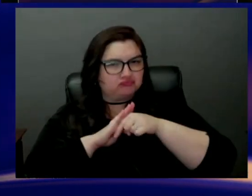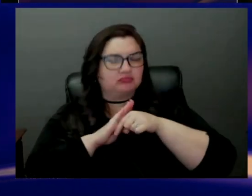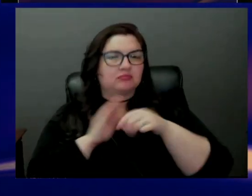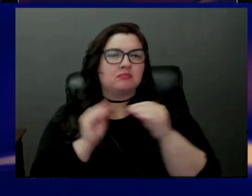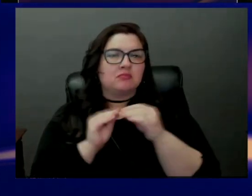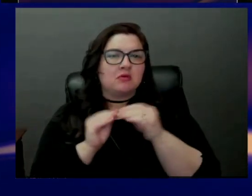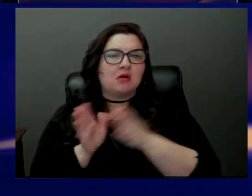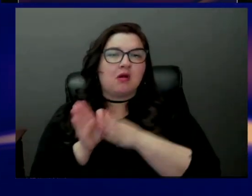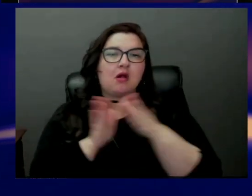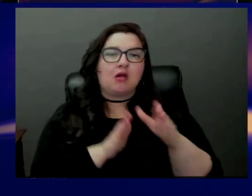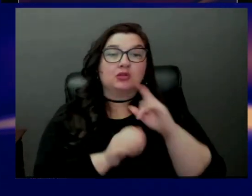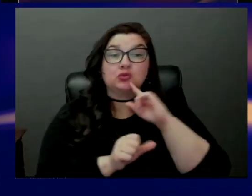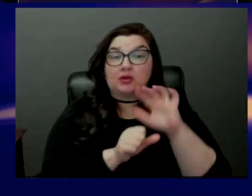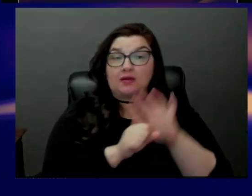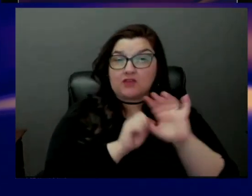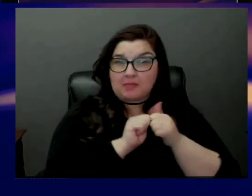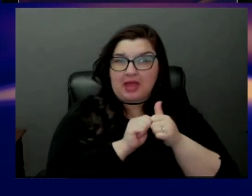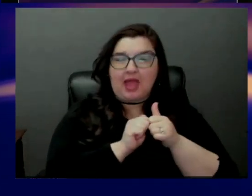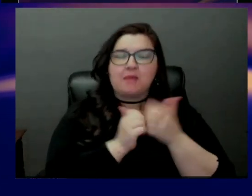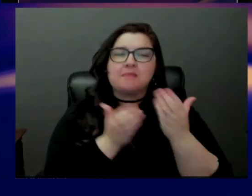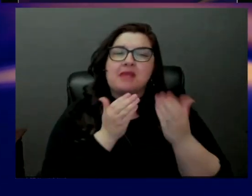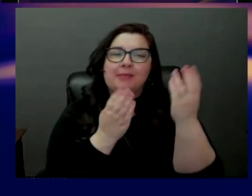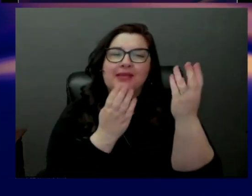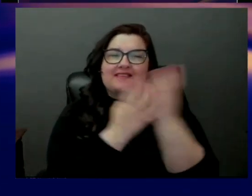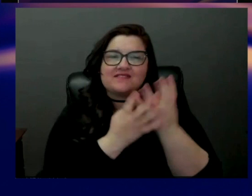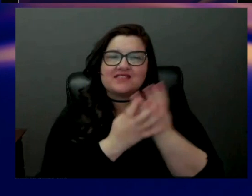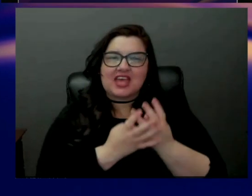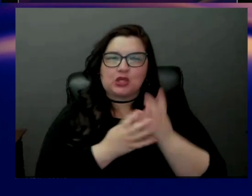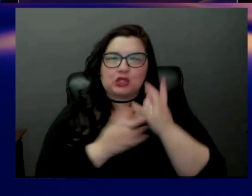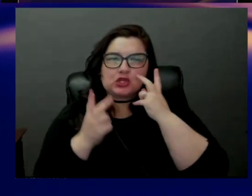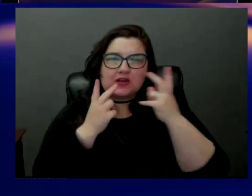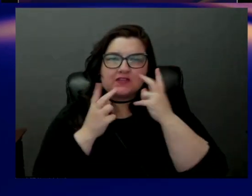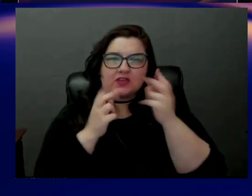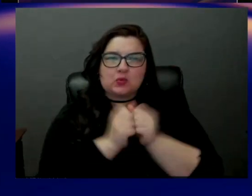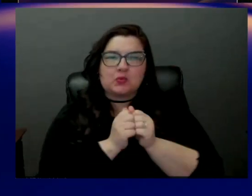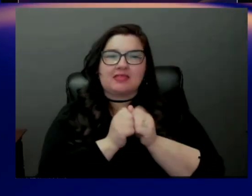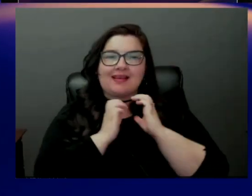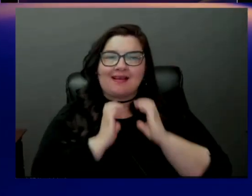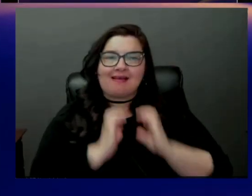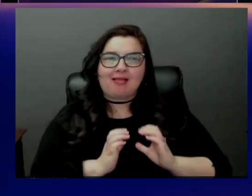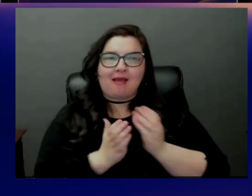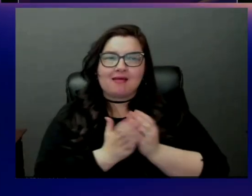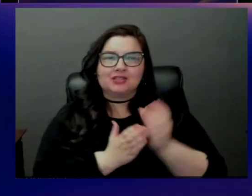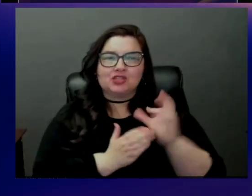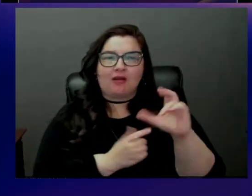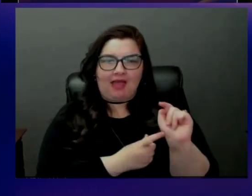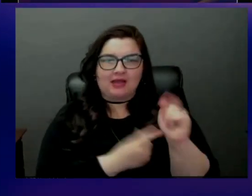I might want filter my entire view just with this client checkouts. So let me just click on it.